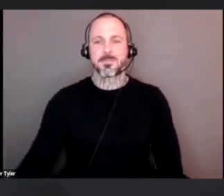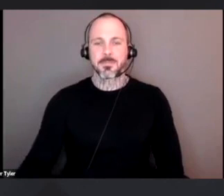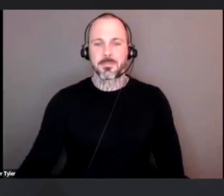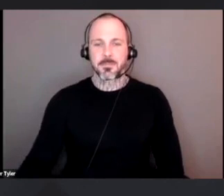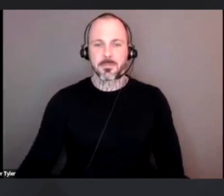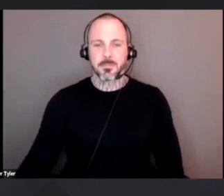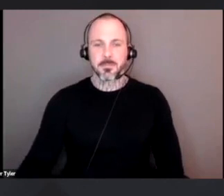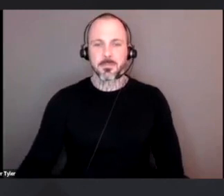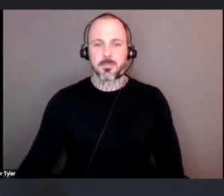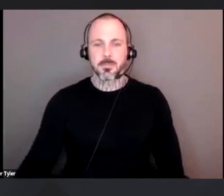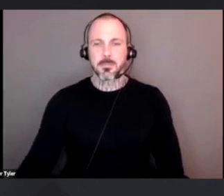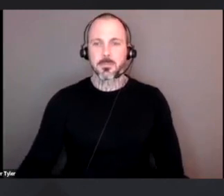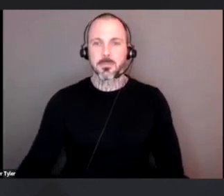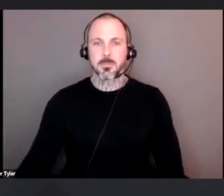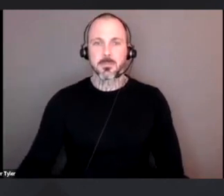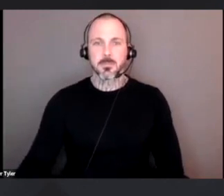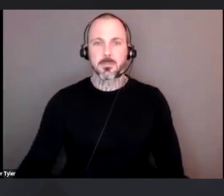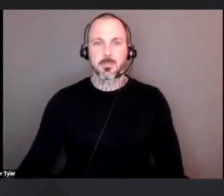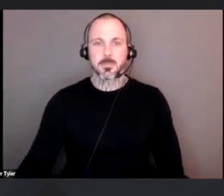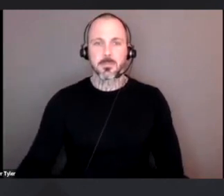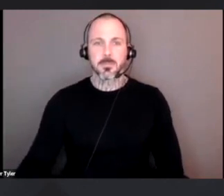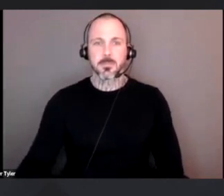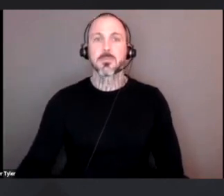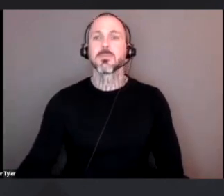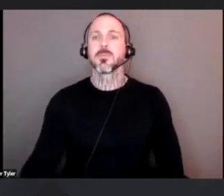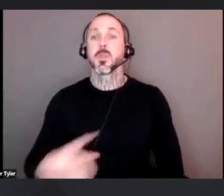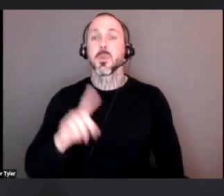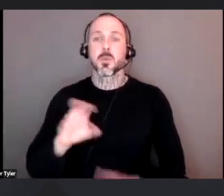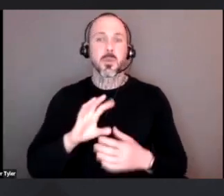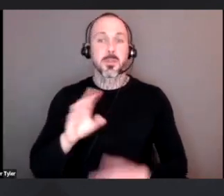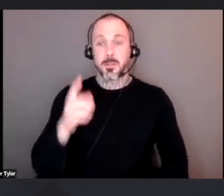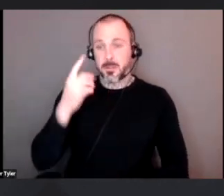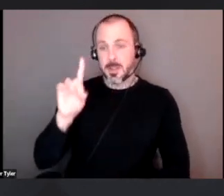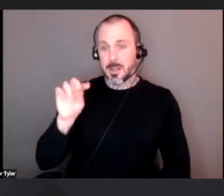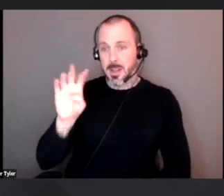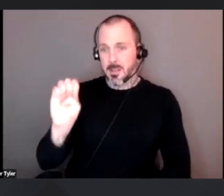"What are, in the process of discussion, the possibility of internships with one of the retail stores.